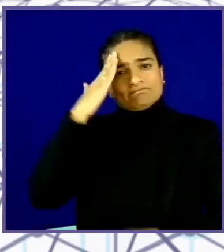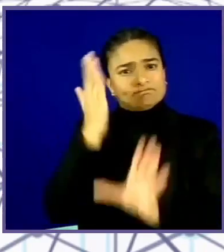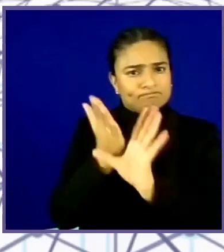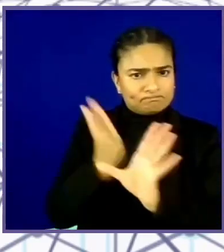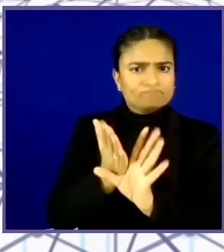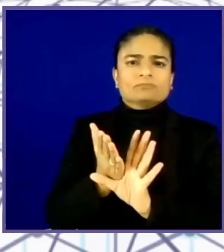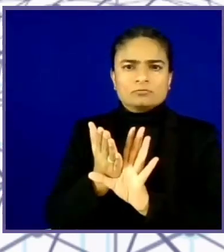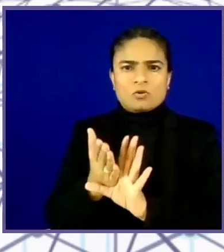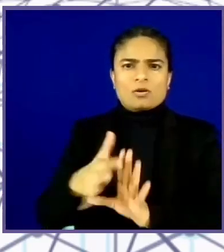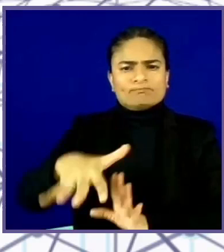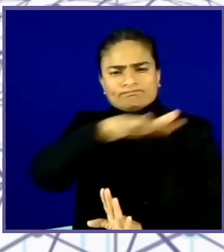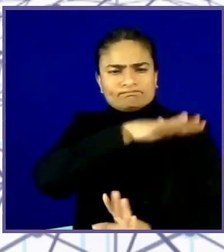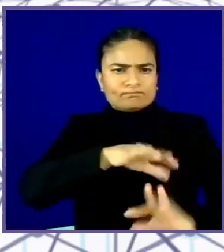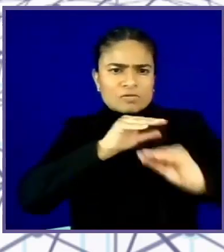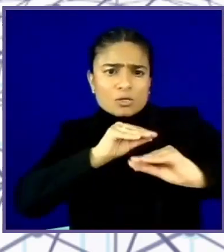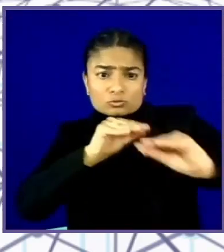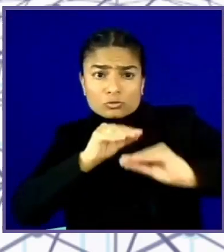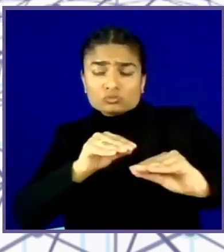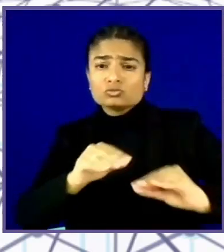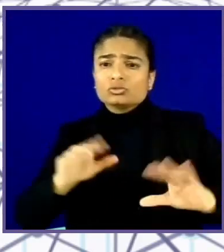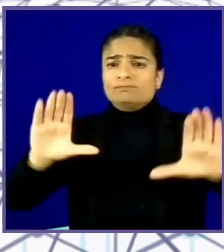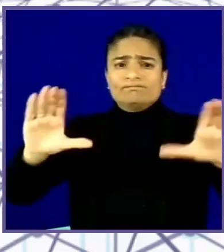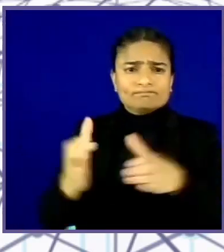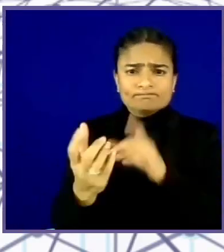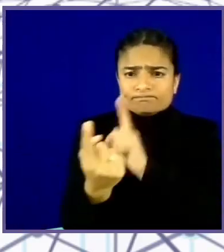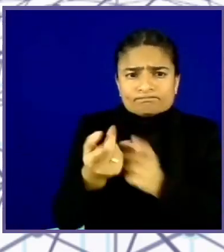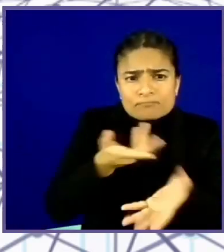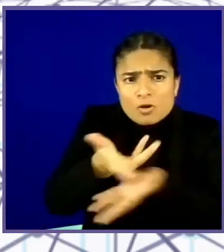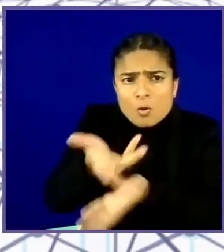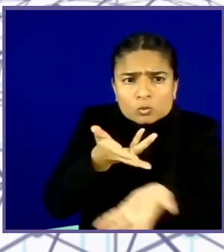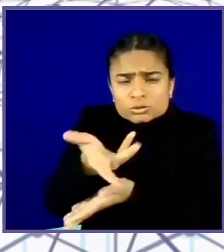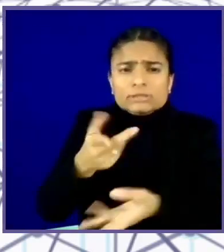of the Bespoke product during the product codesign process.